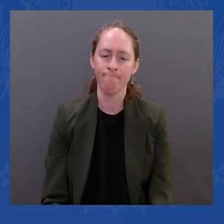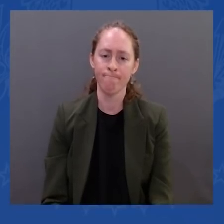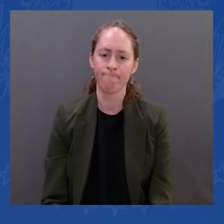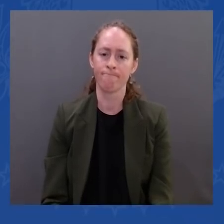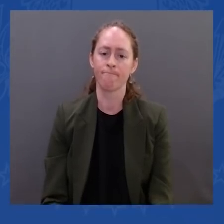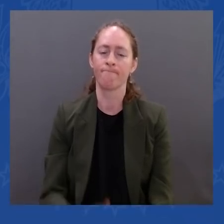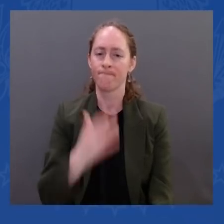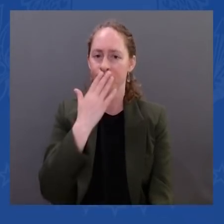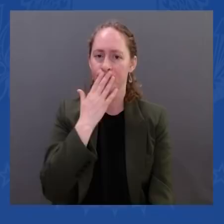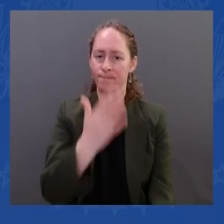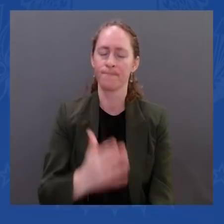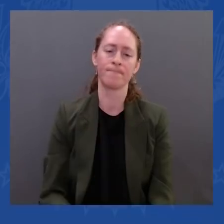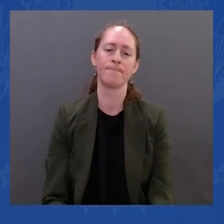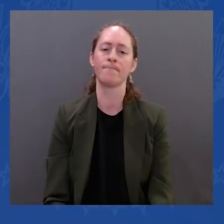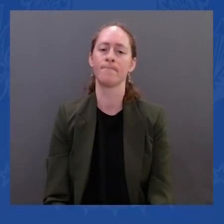it was brought up in our discussions --